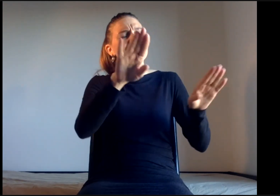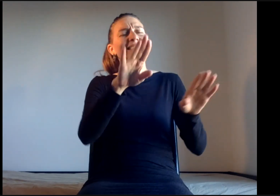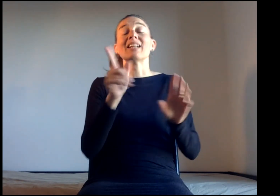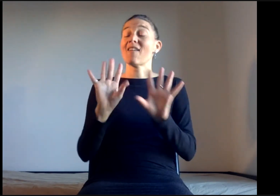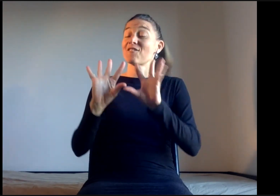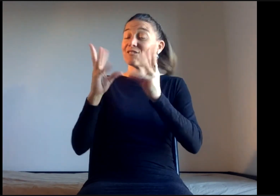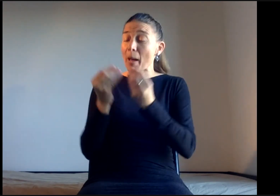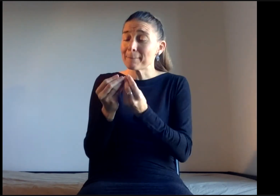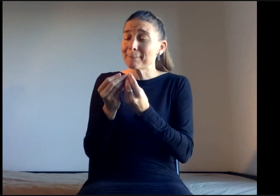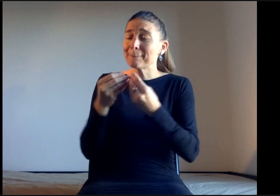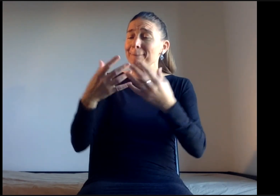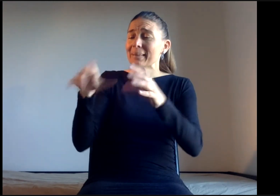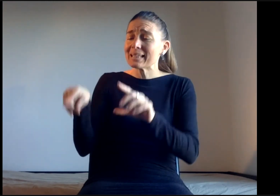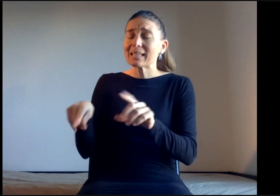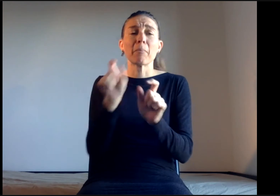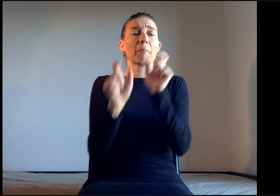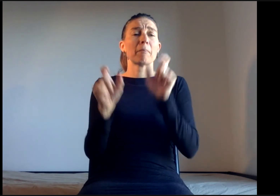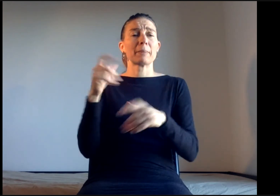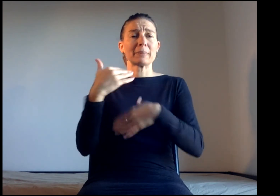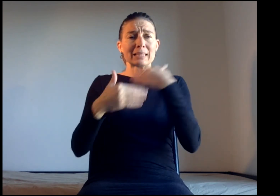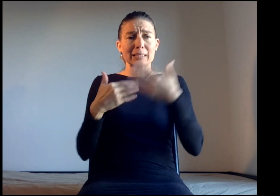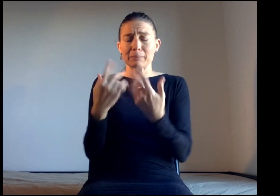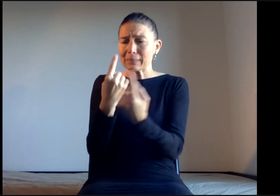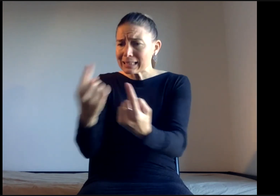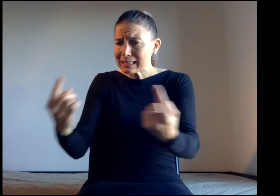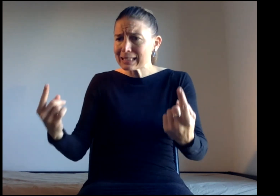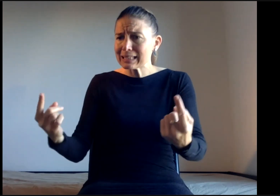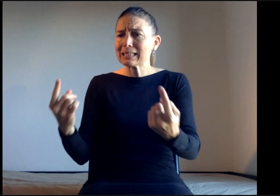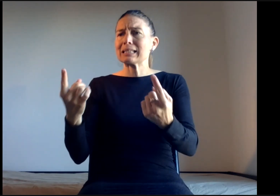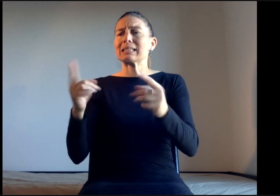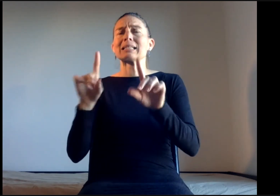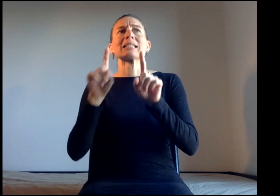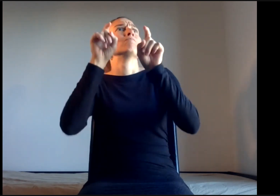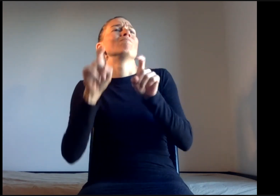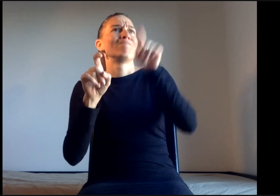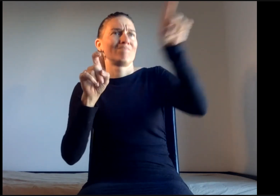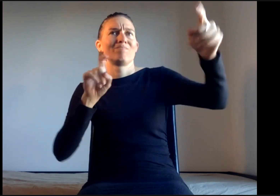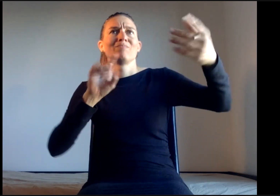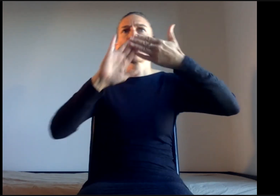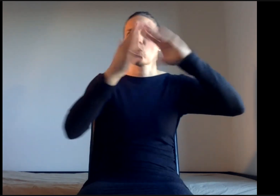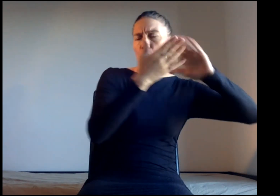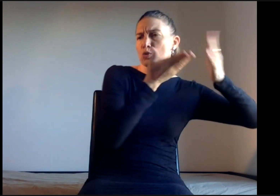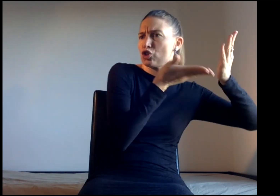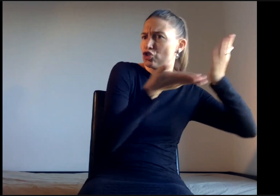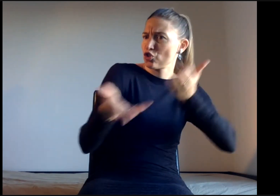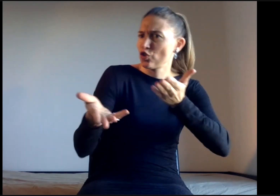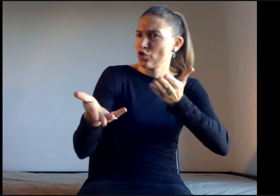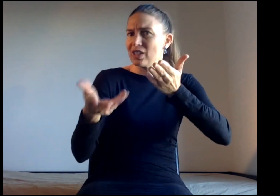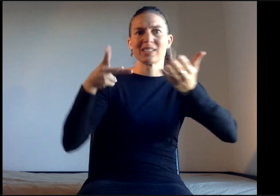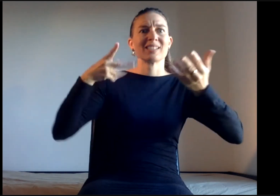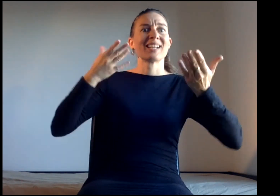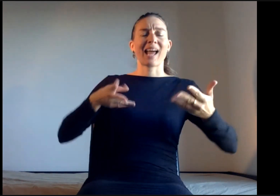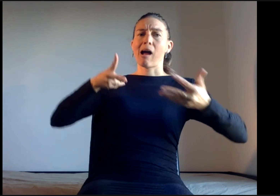and people with disabilities dependent on community-based services because these have been closed in many countries.